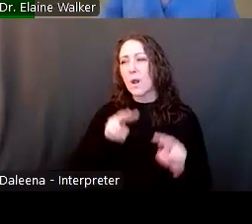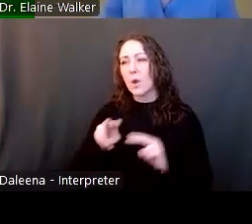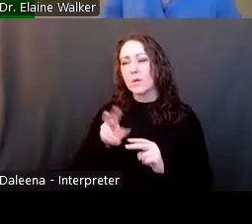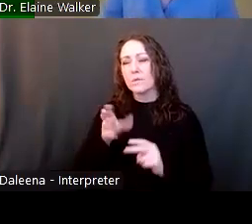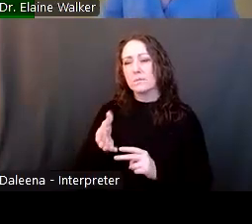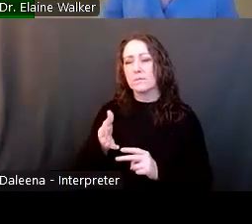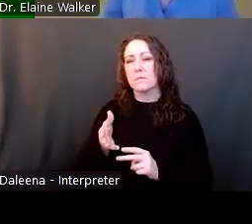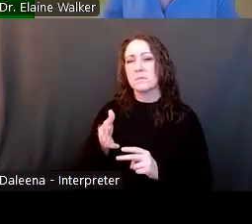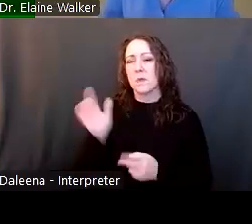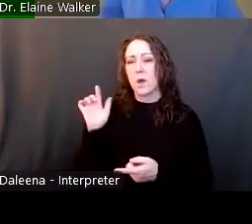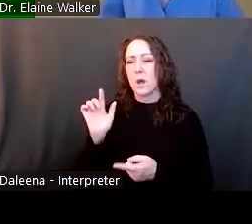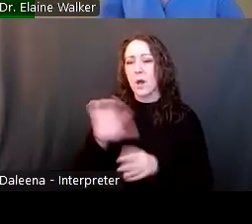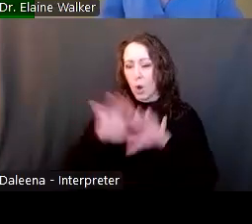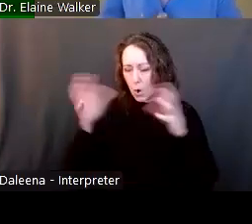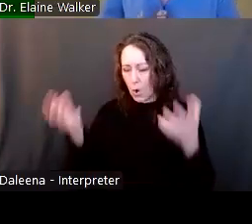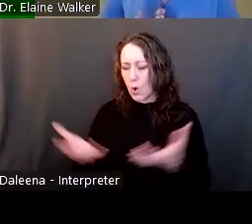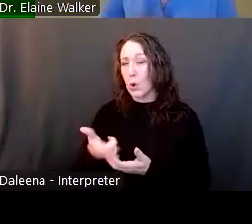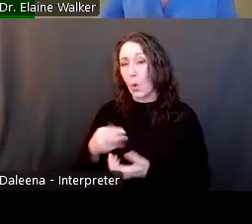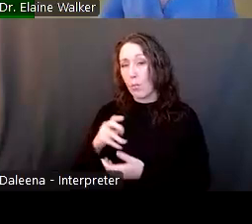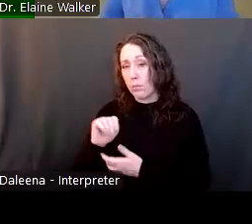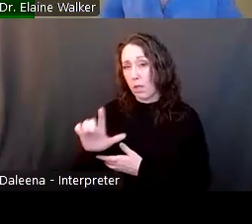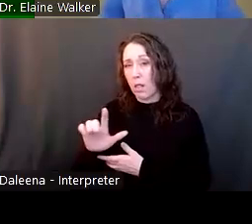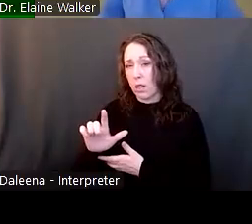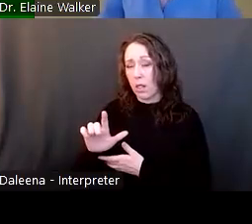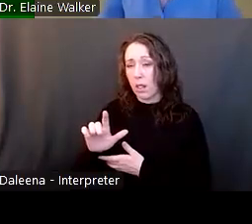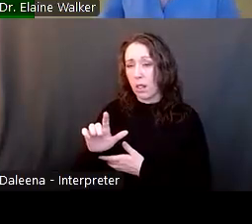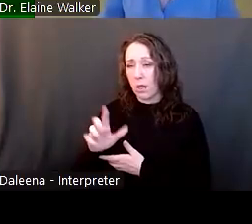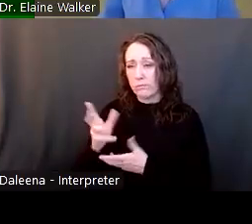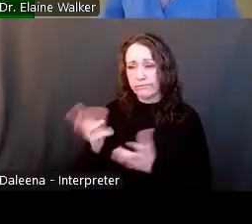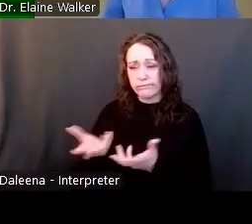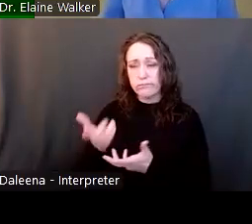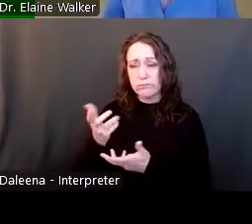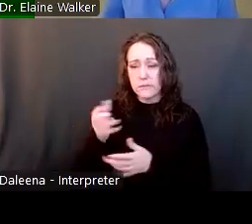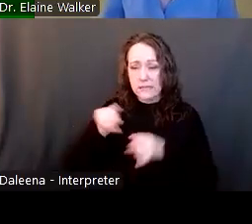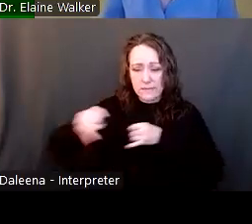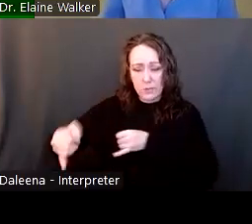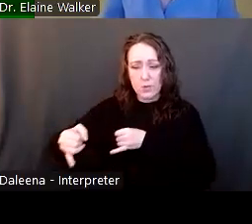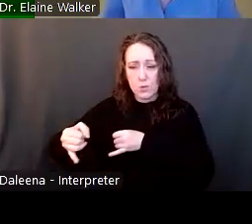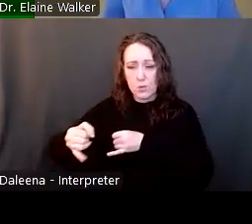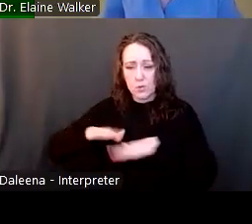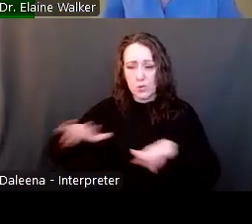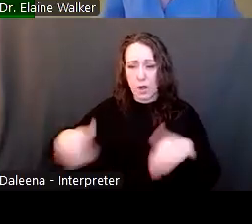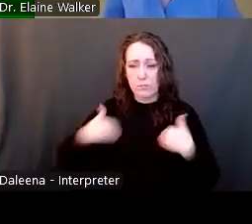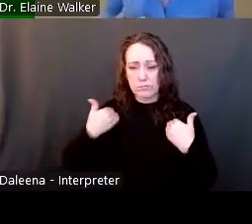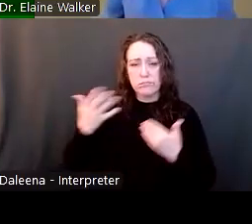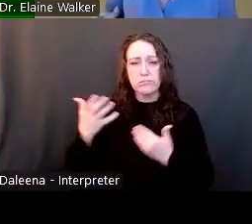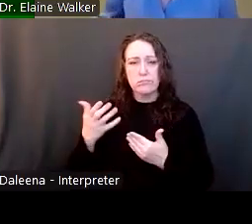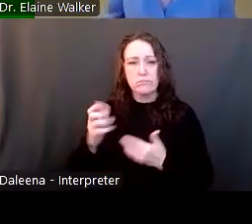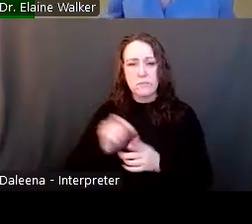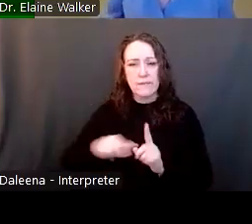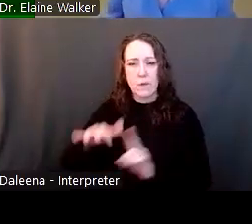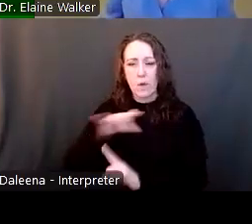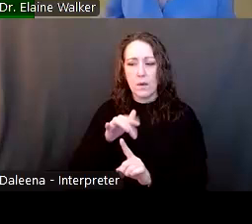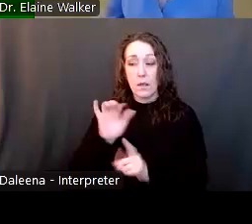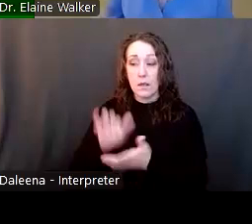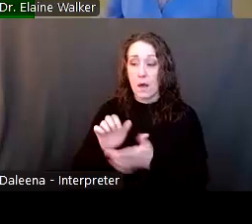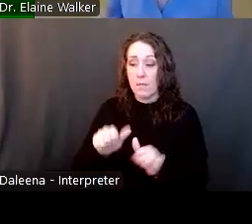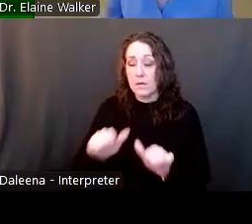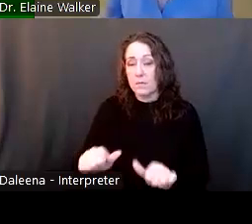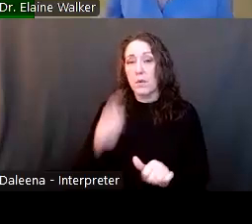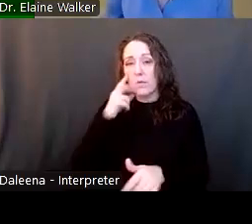Global index of the individual's childhood environment uh made it possible to predict